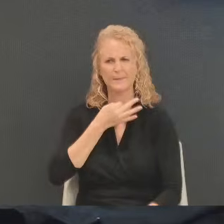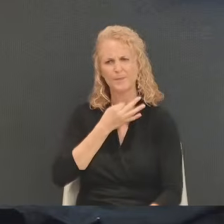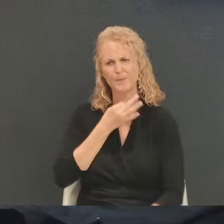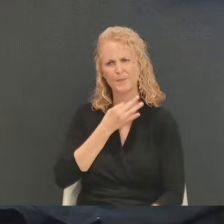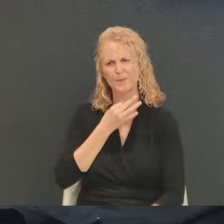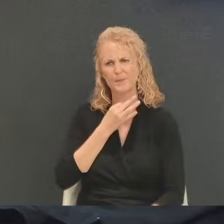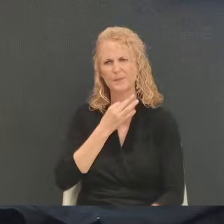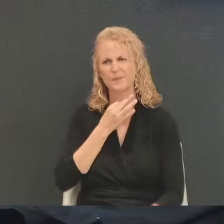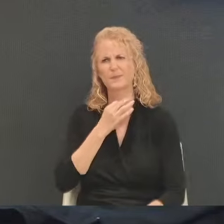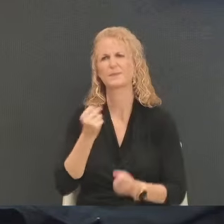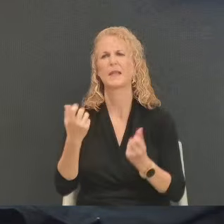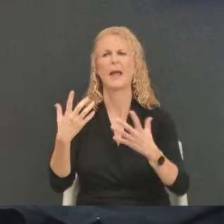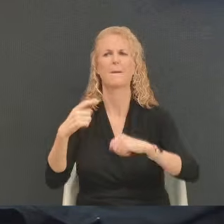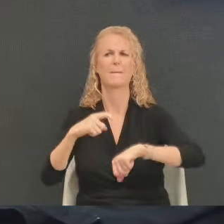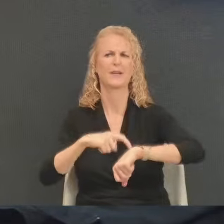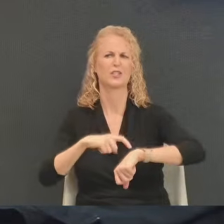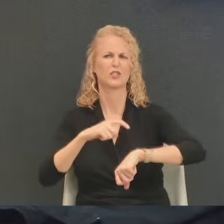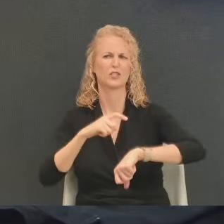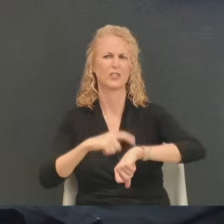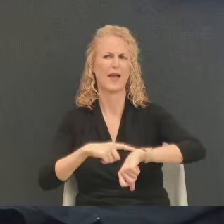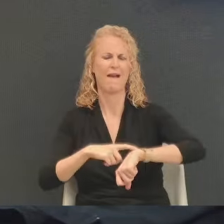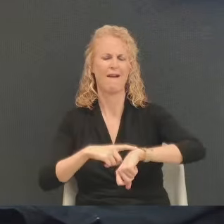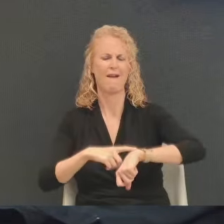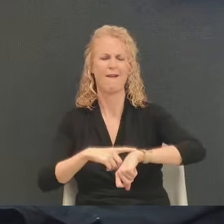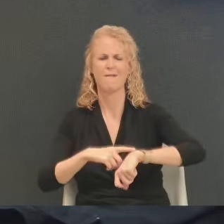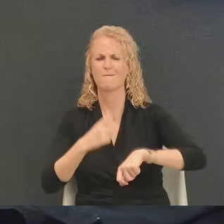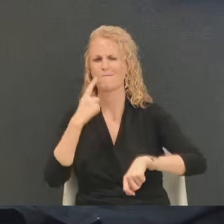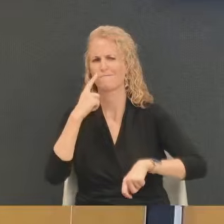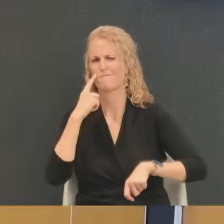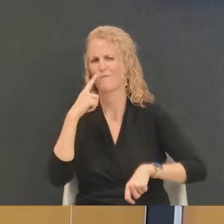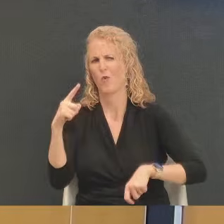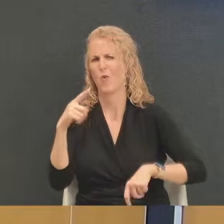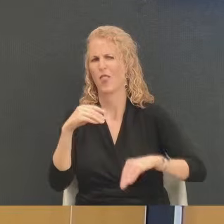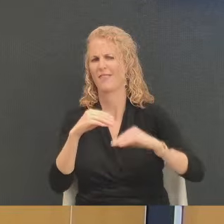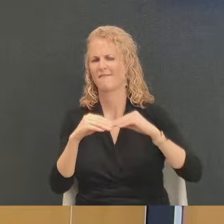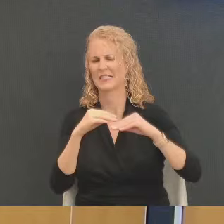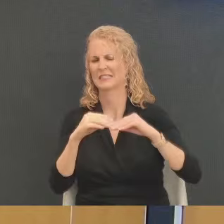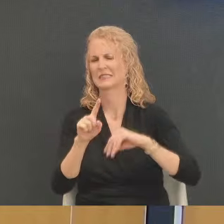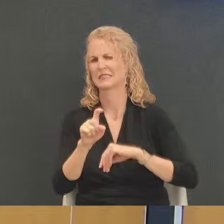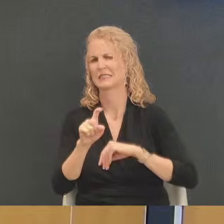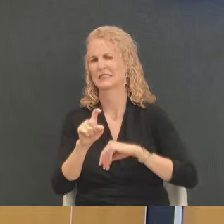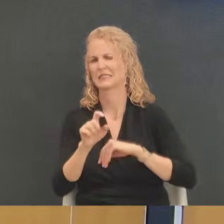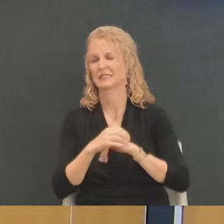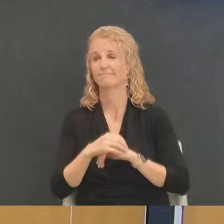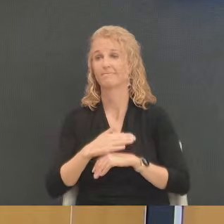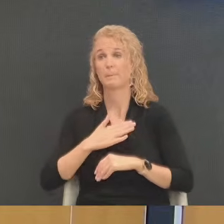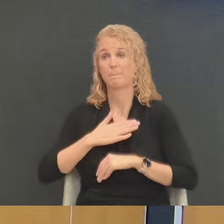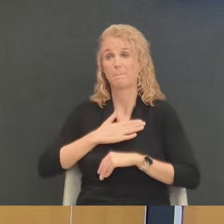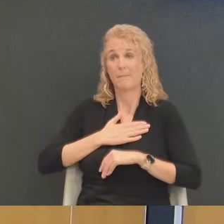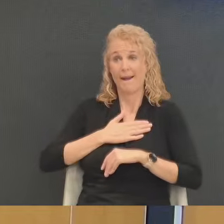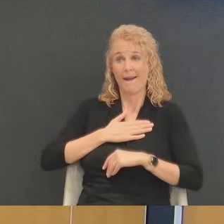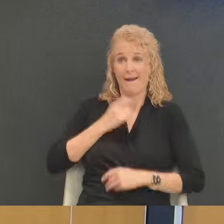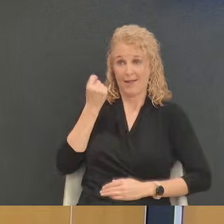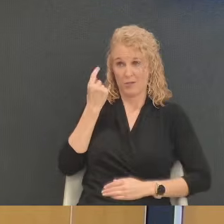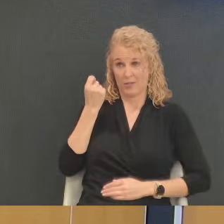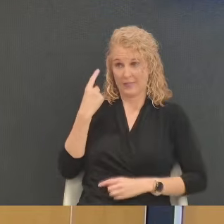how long it will take to to do these. So, the my understanding is the the first of these it